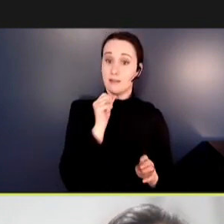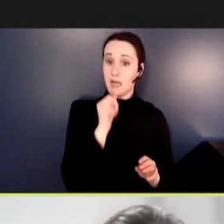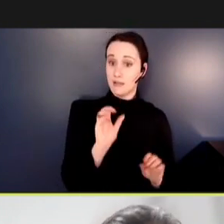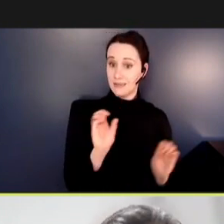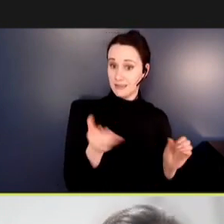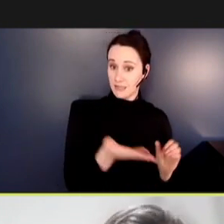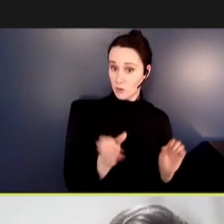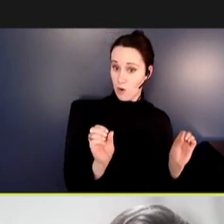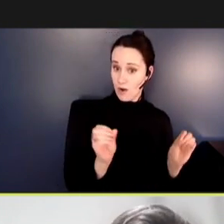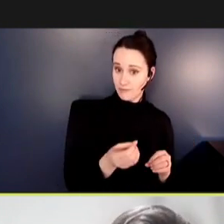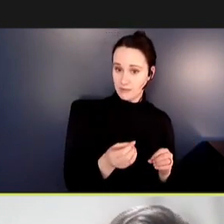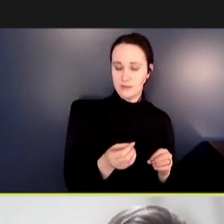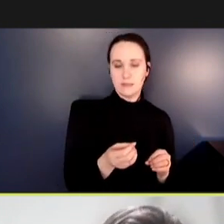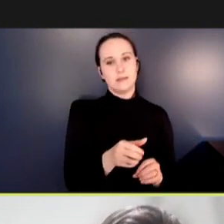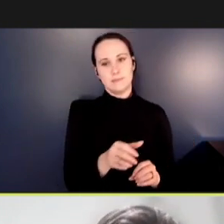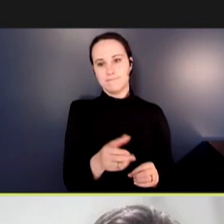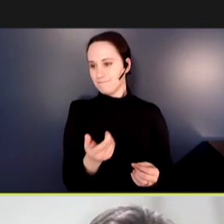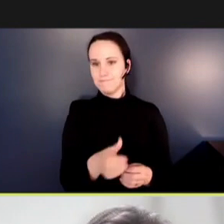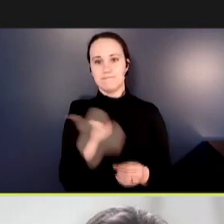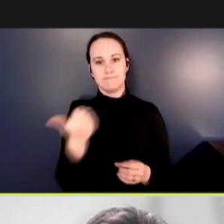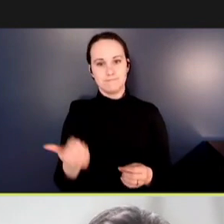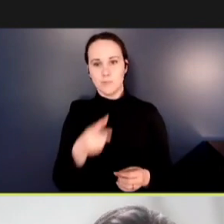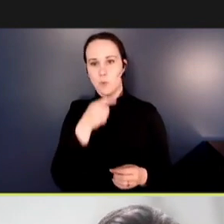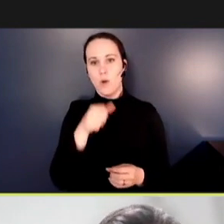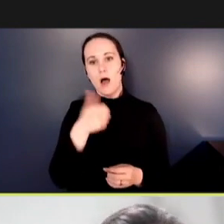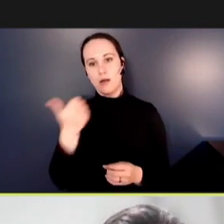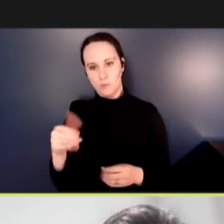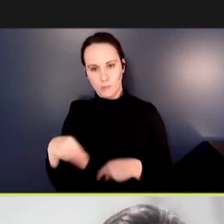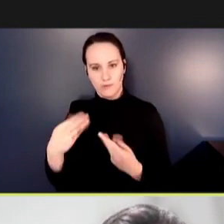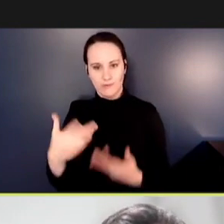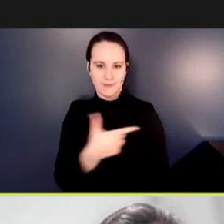having someone who knows how to manage and how to do accountability within the practice,